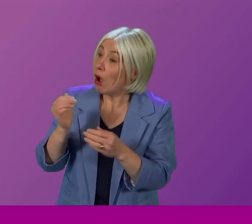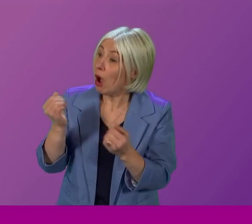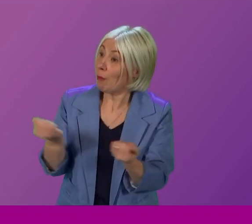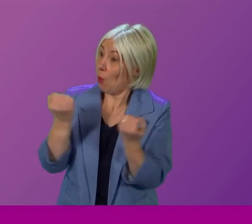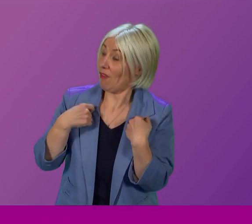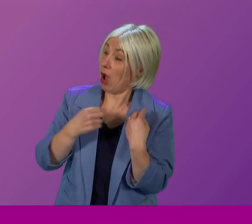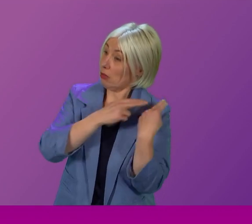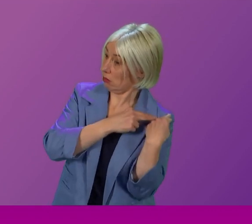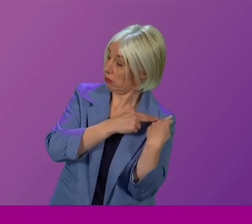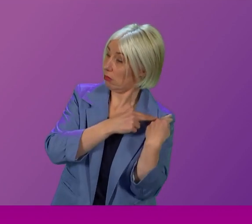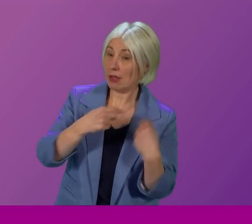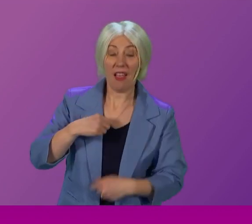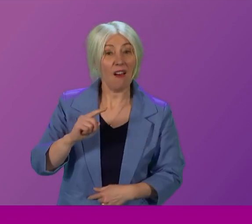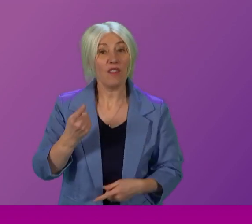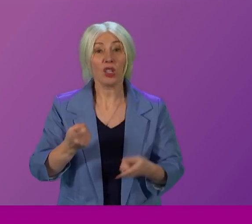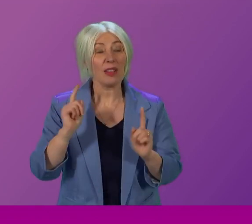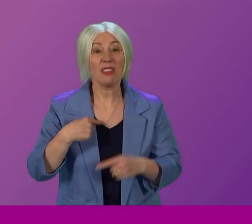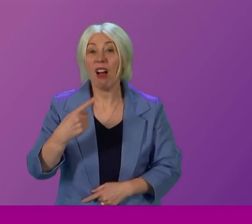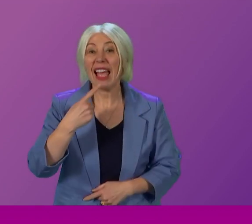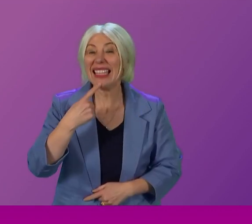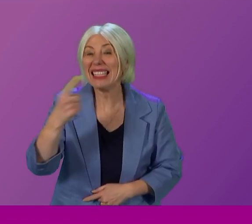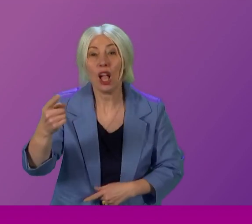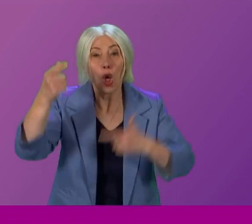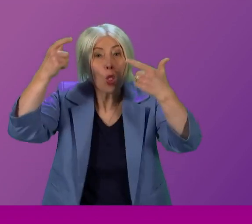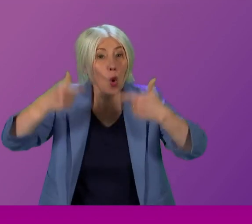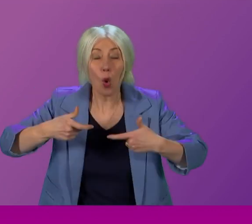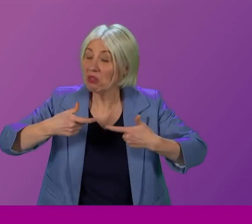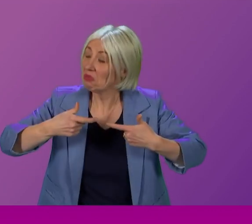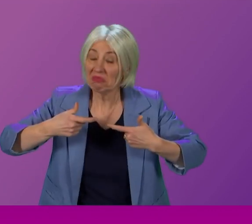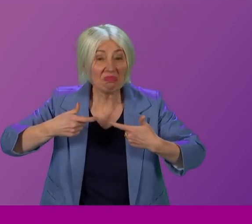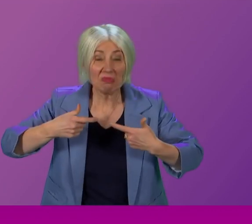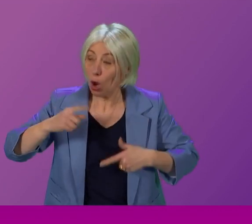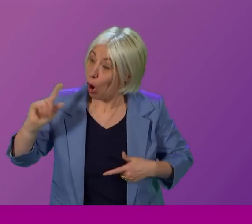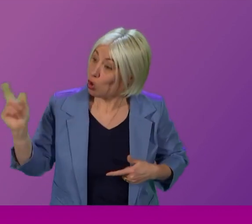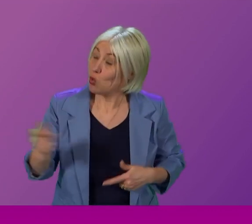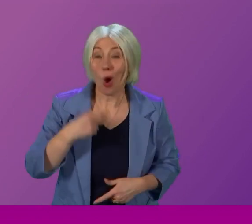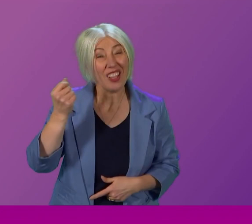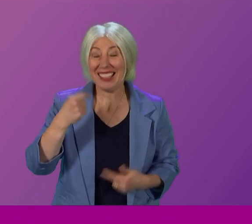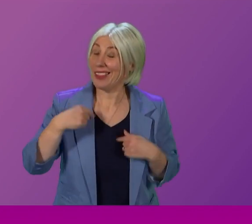As First Minister, I cannot instruct the courts; every member understands that. However, within